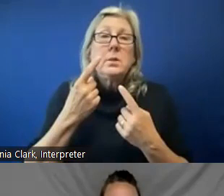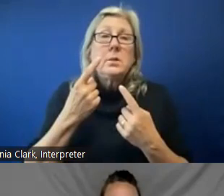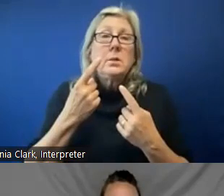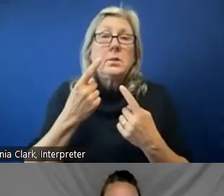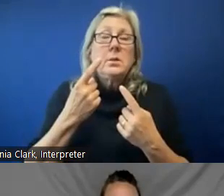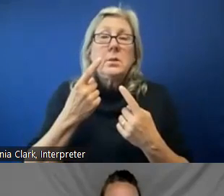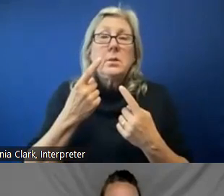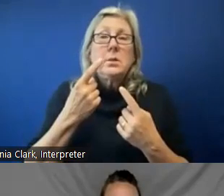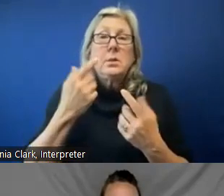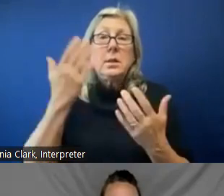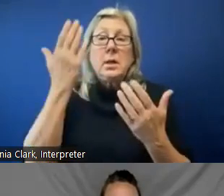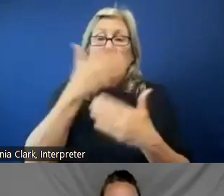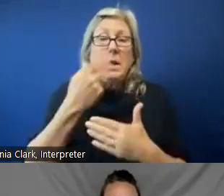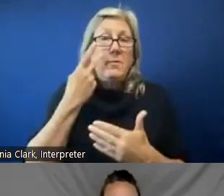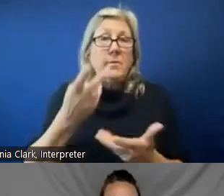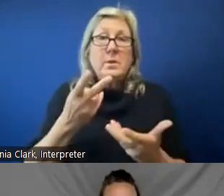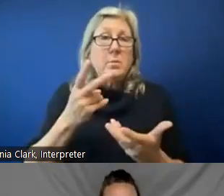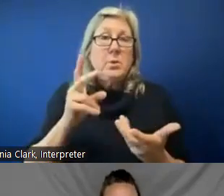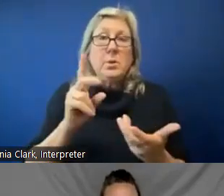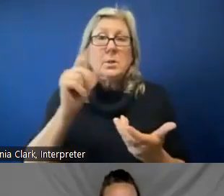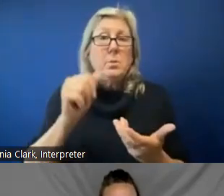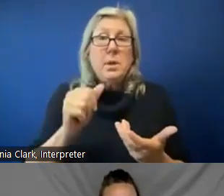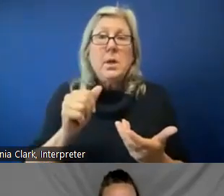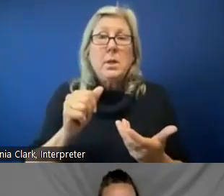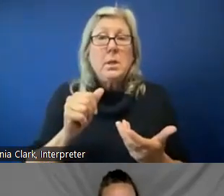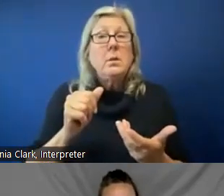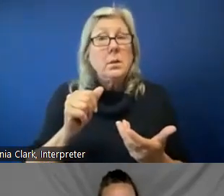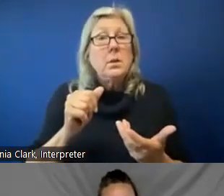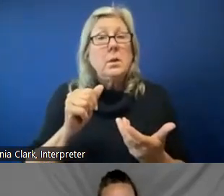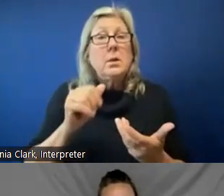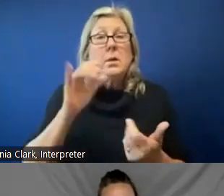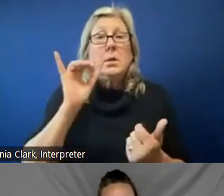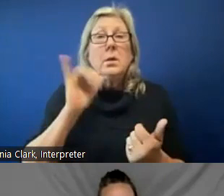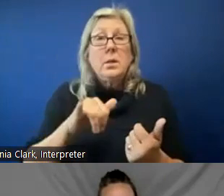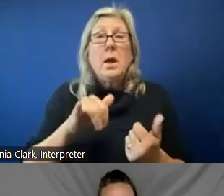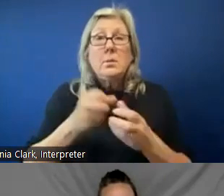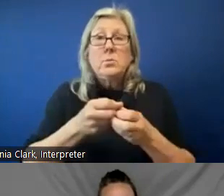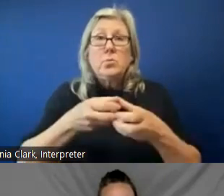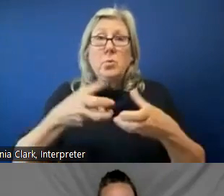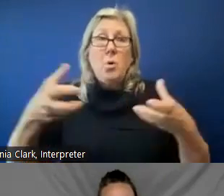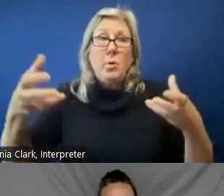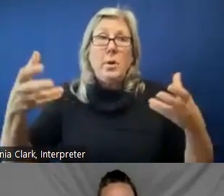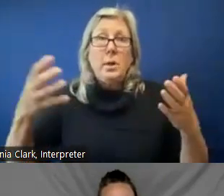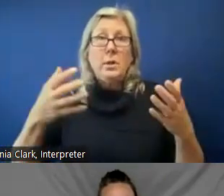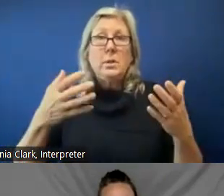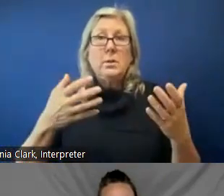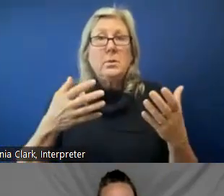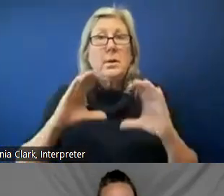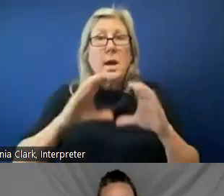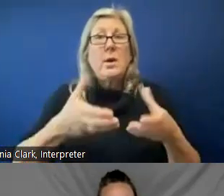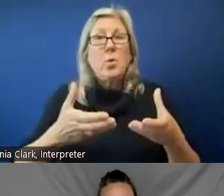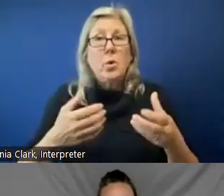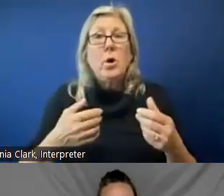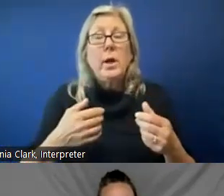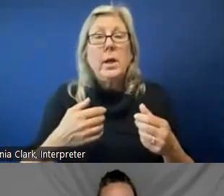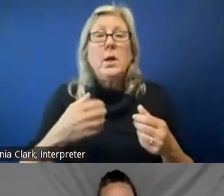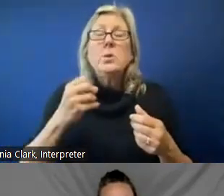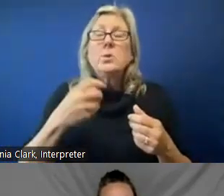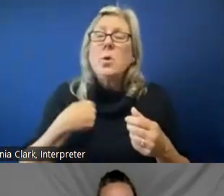illness disabilities is rapidly growing and emerging category. So I was wondering if there's